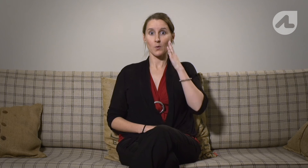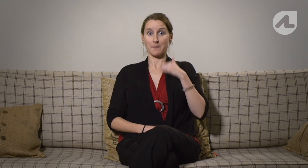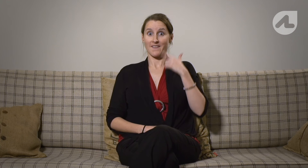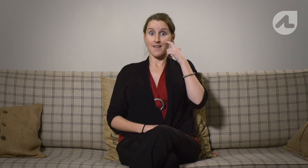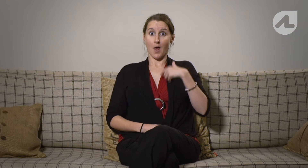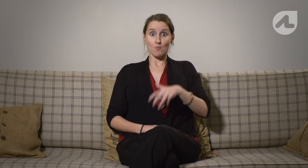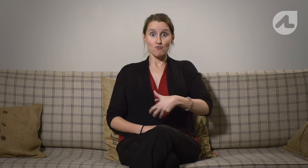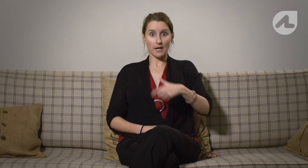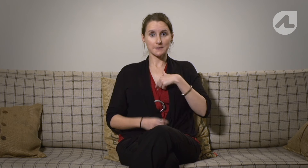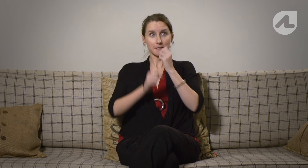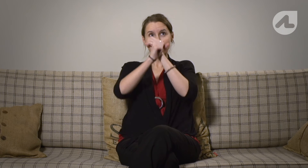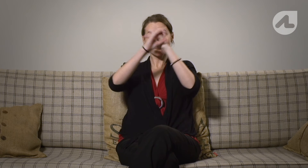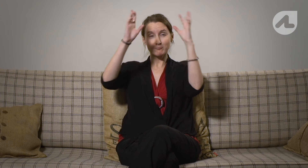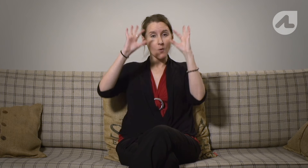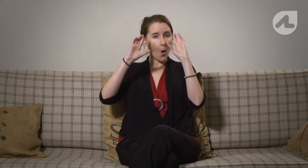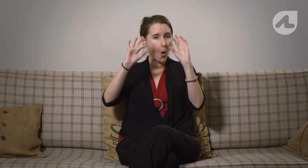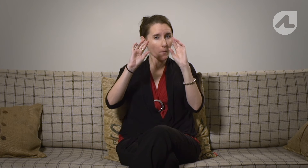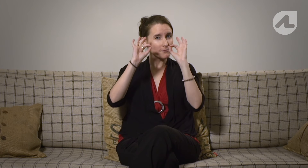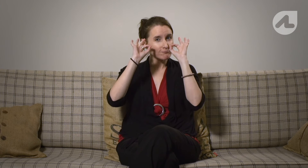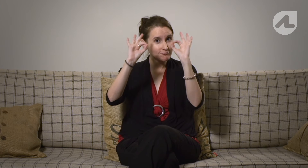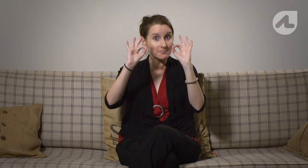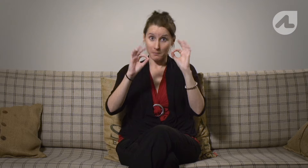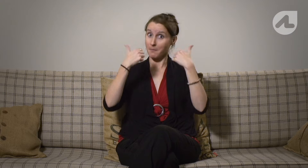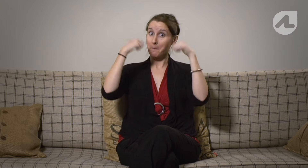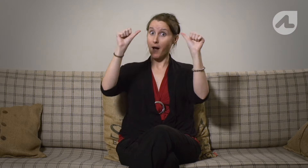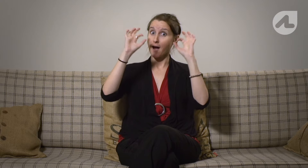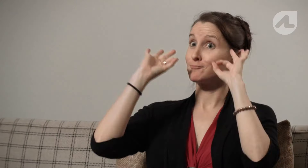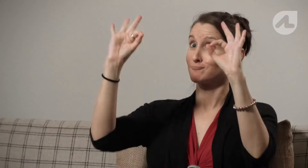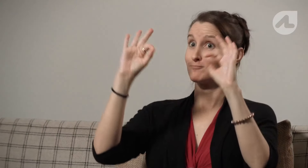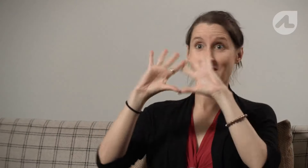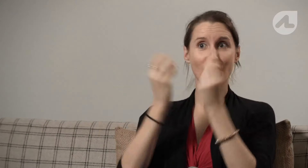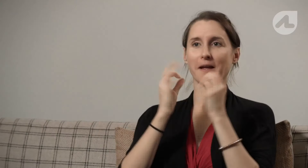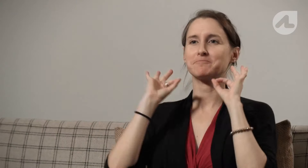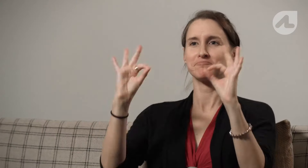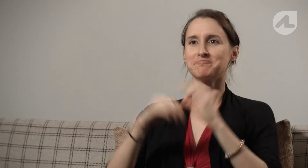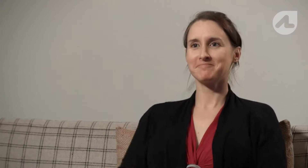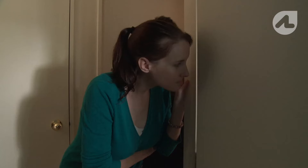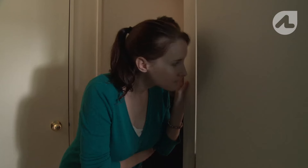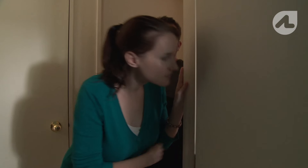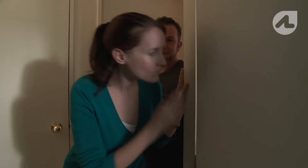Who would have thought... when I first found out I was pregnant that things could turn out so perfect.